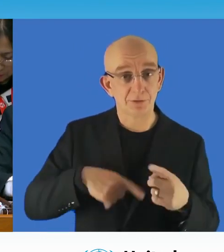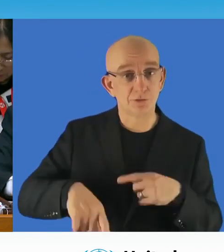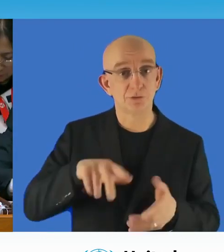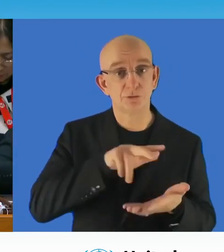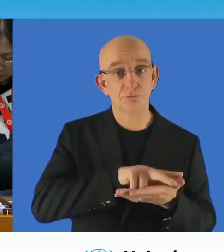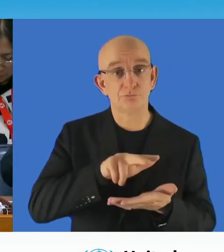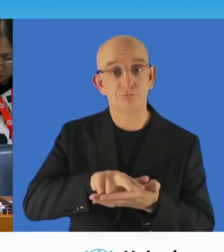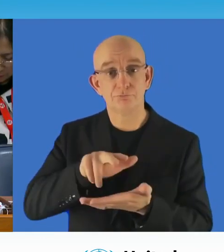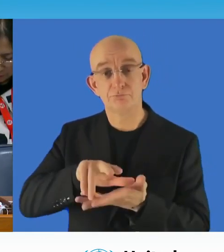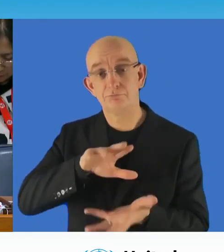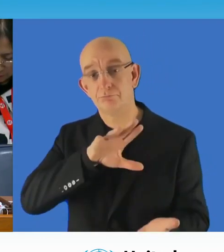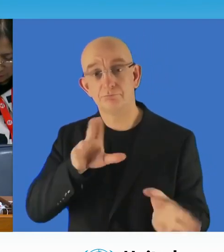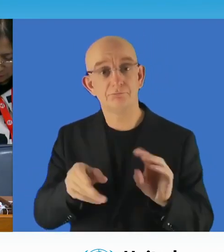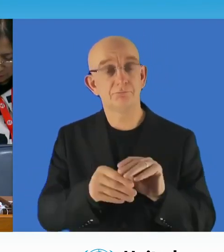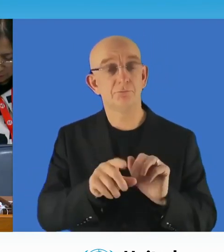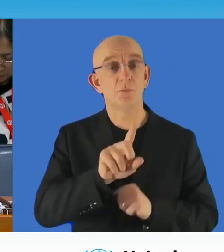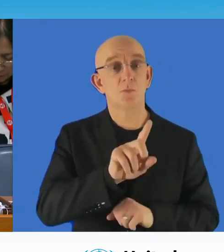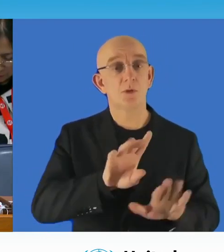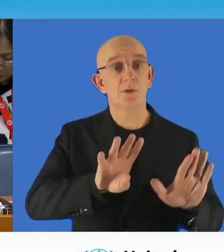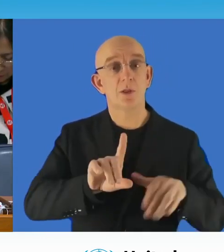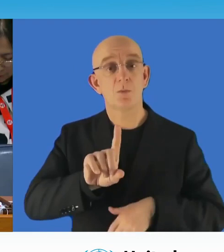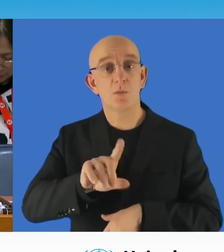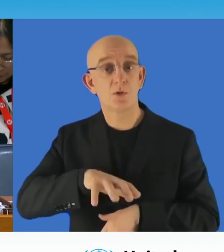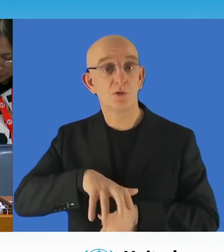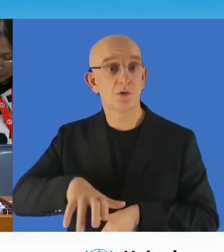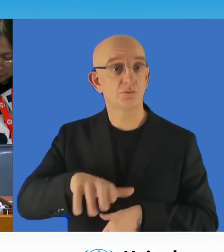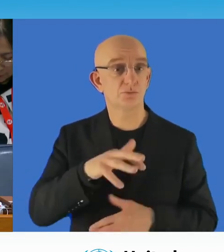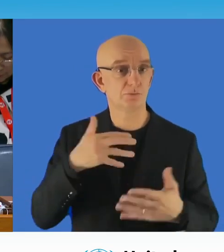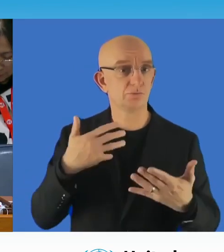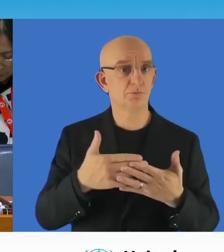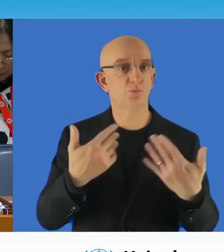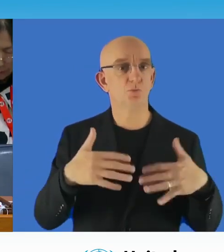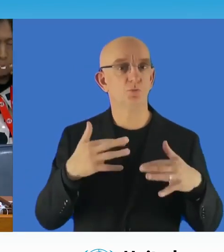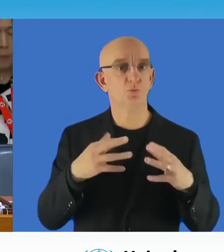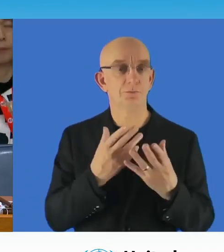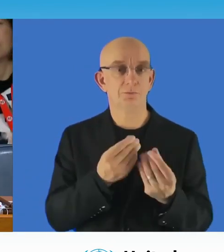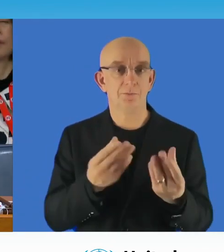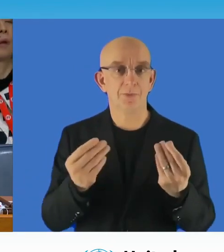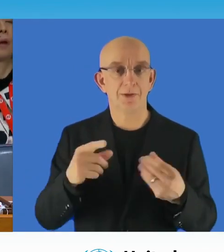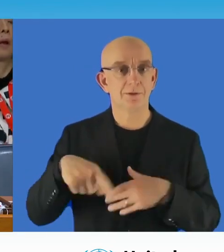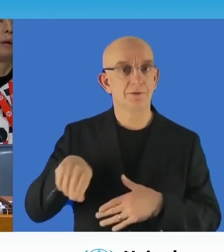many initiatives have been taken and efforts have been made over the years since the adoption of the